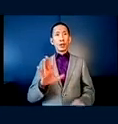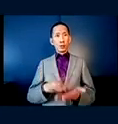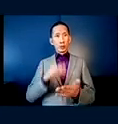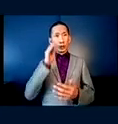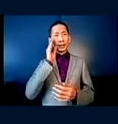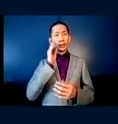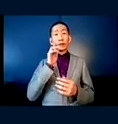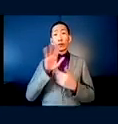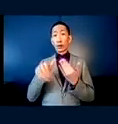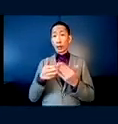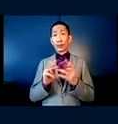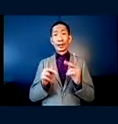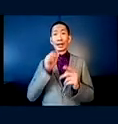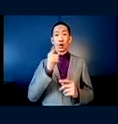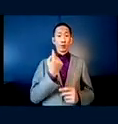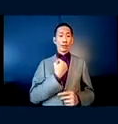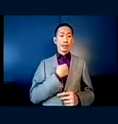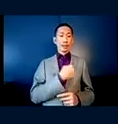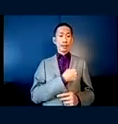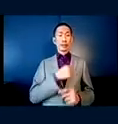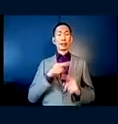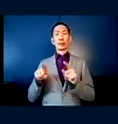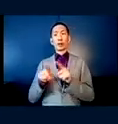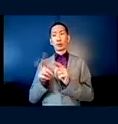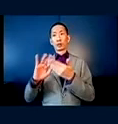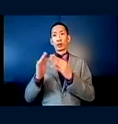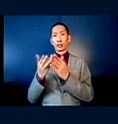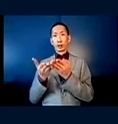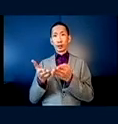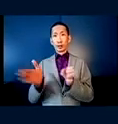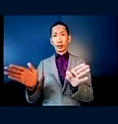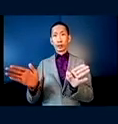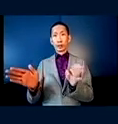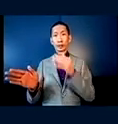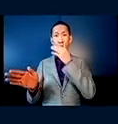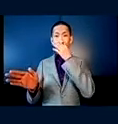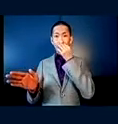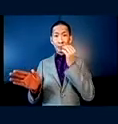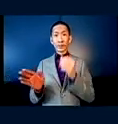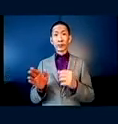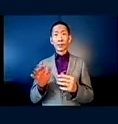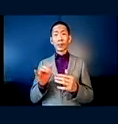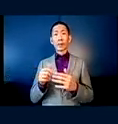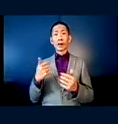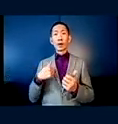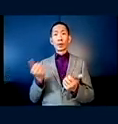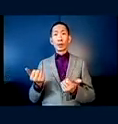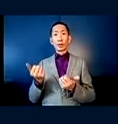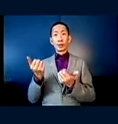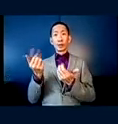IT WAS A LEARNING EXPERIENCE FOR EVERYBODY, NOT JUST US BUT THE